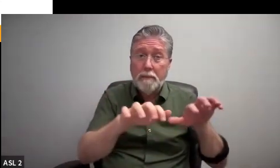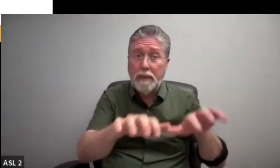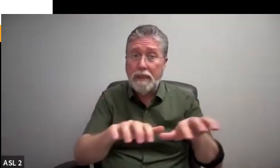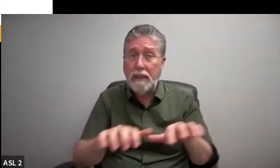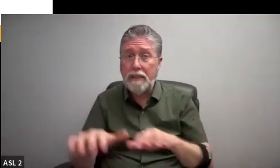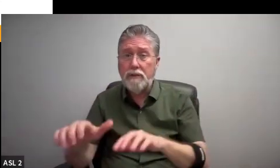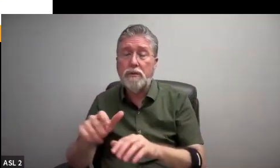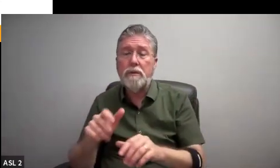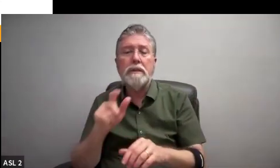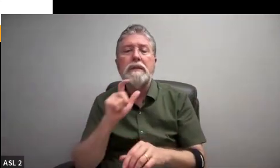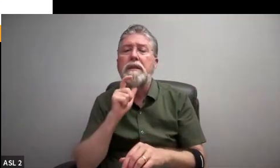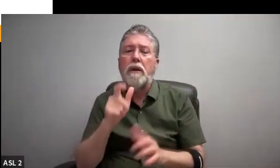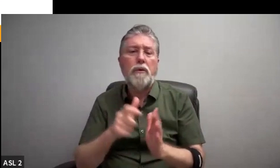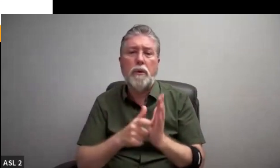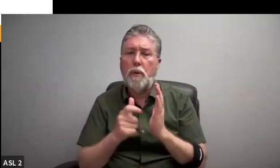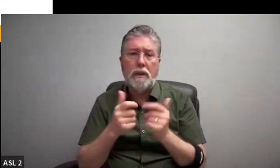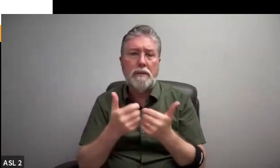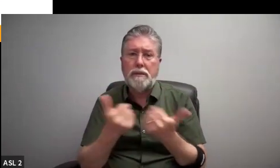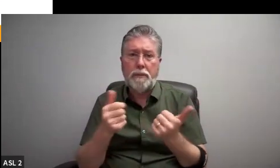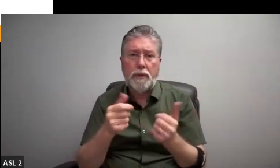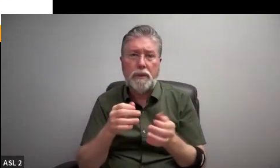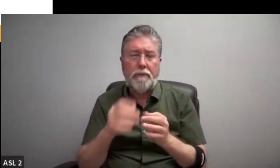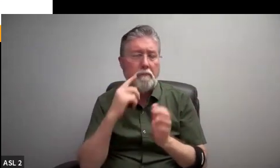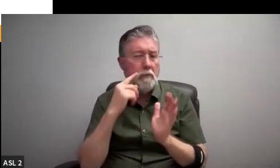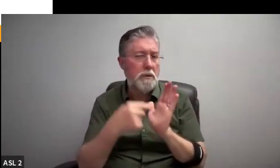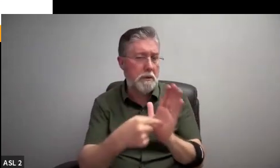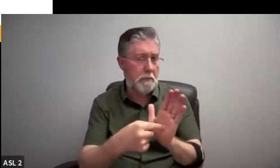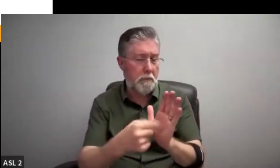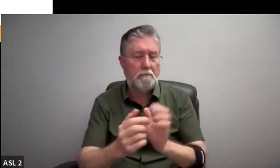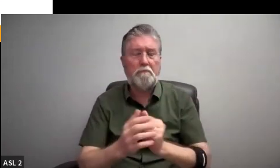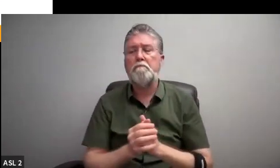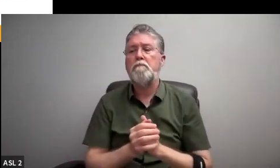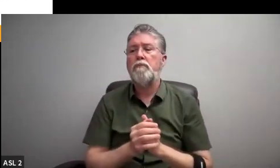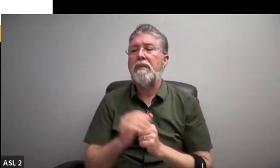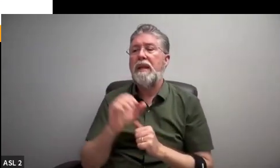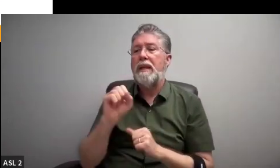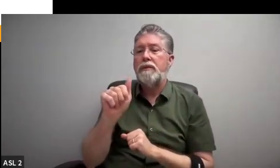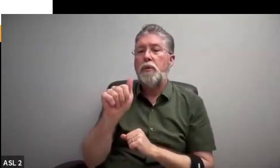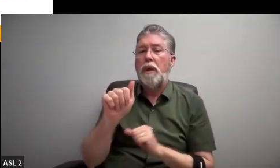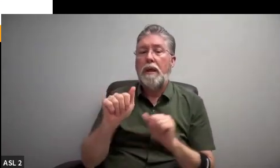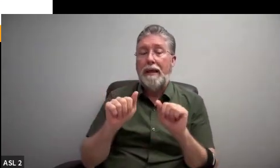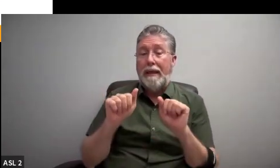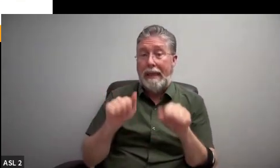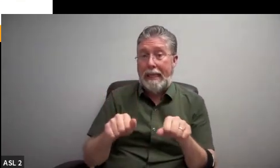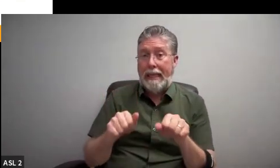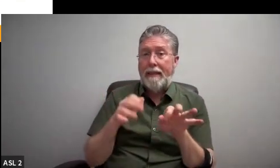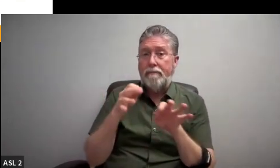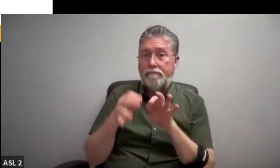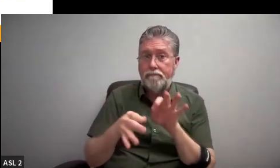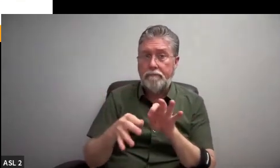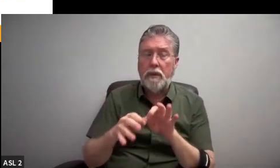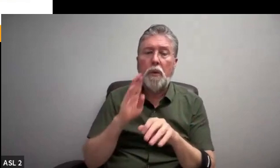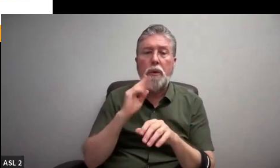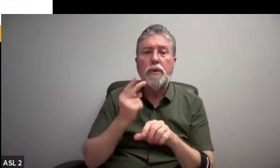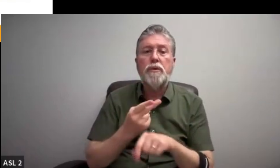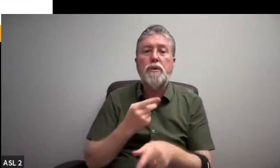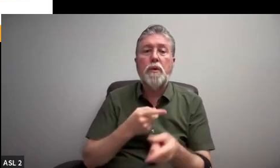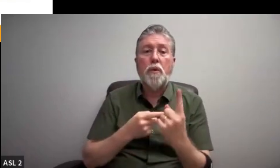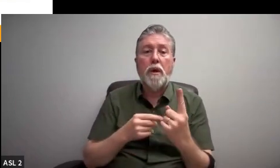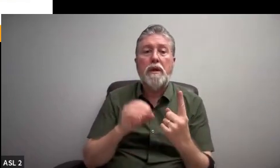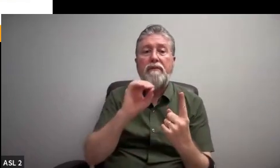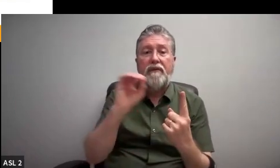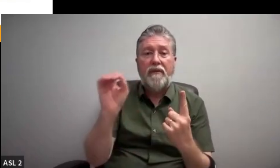required. For example, an SUA may specify that it will use one factor based on the low-income